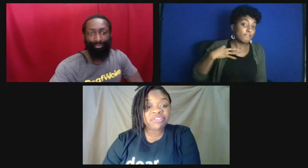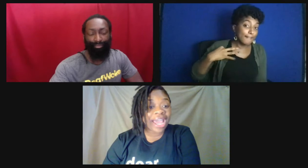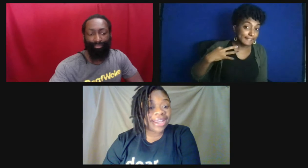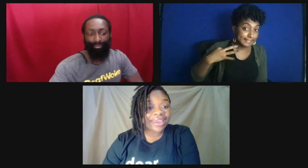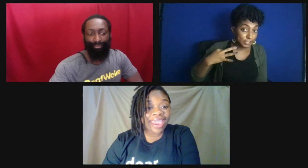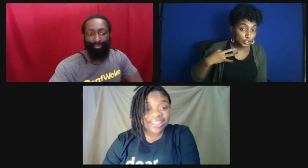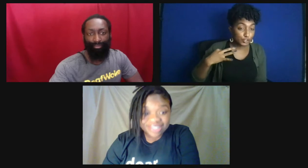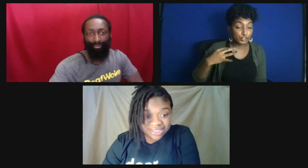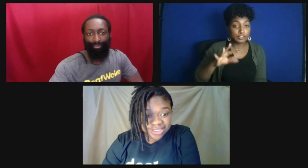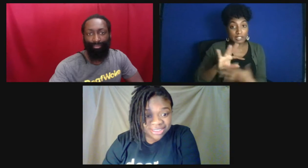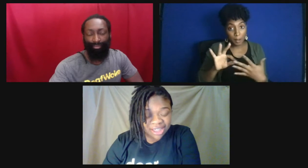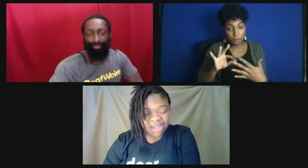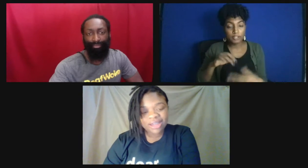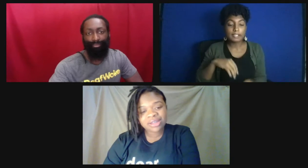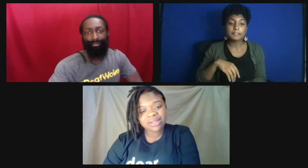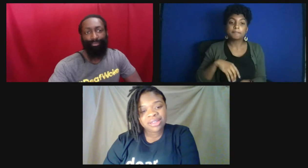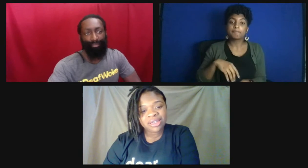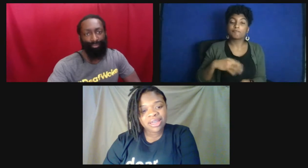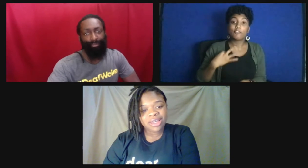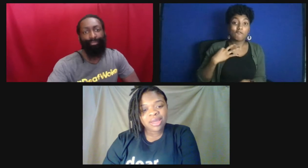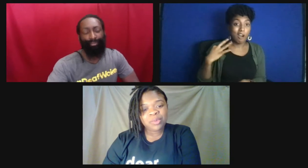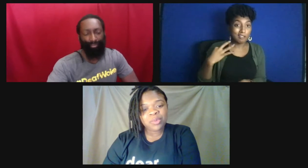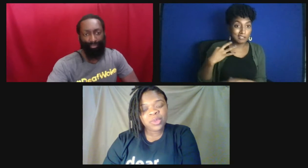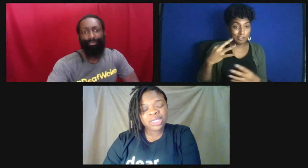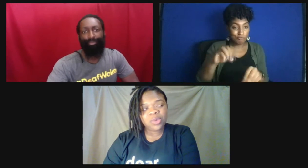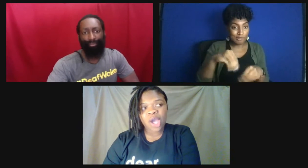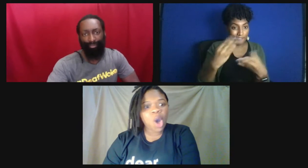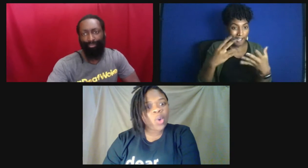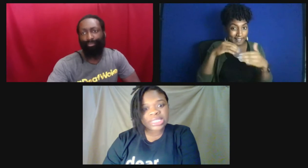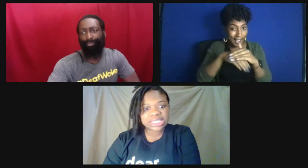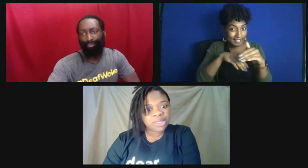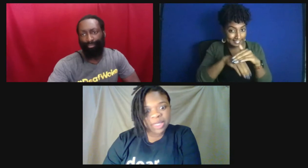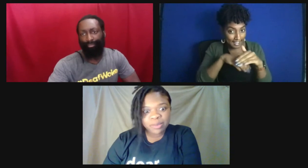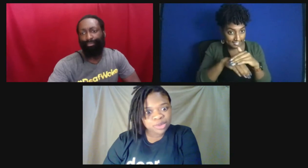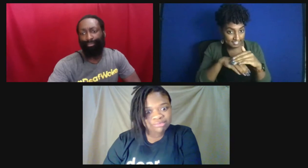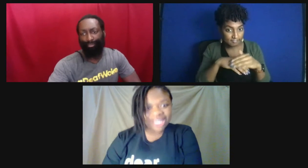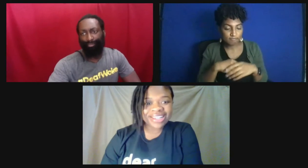with providing access we always need people.